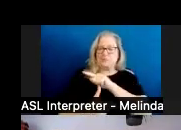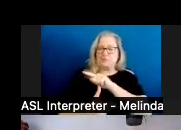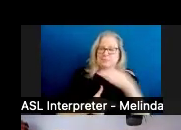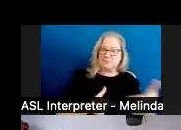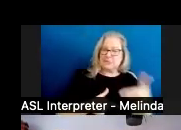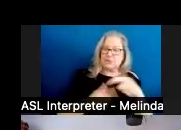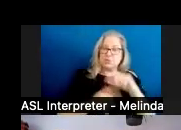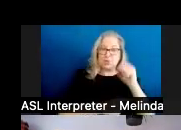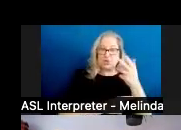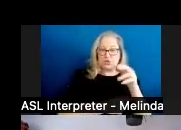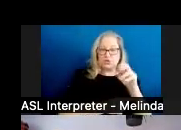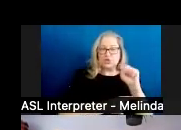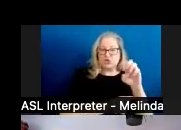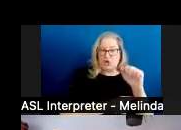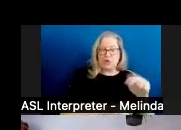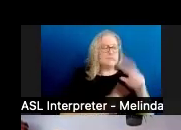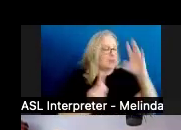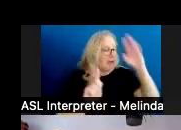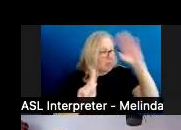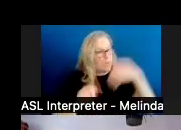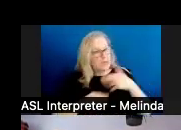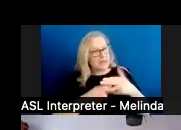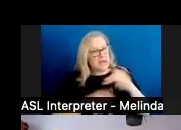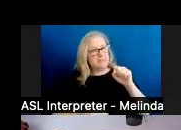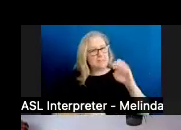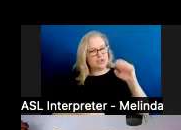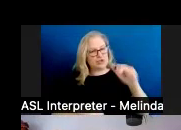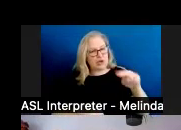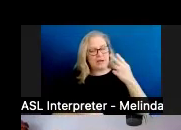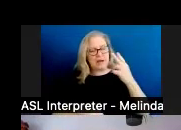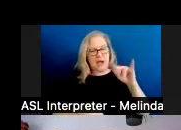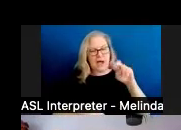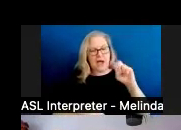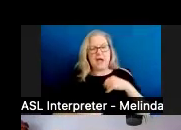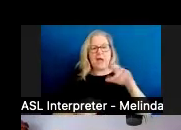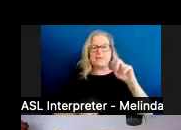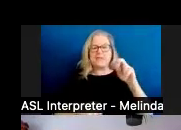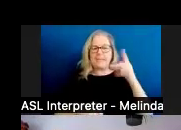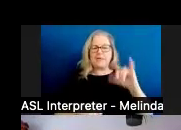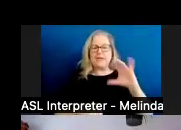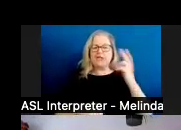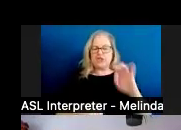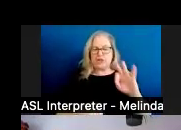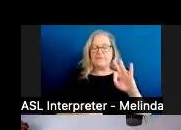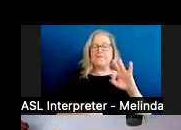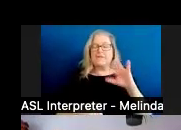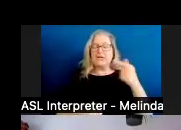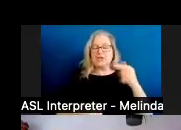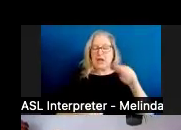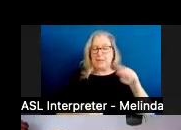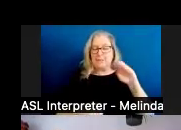Sean Hine: Yeah, hello, everyone. So my name is Sean Hine, Deputy Chief GMO at NCI. Been here for about 20 1/2 years,